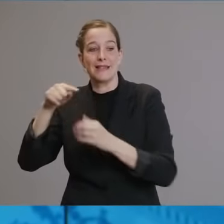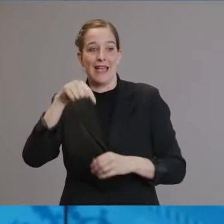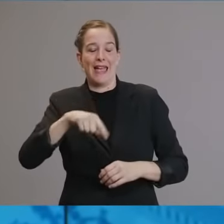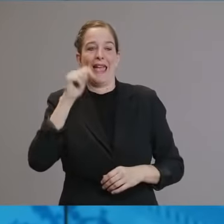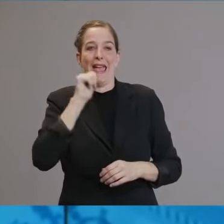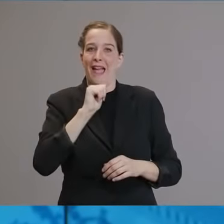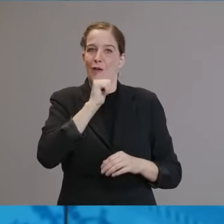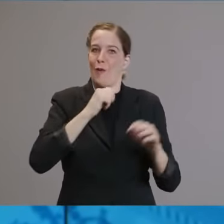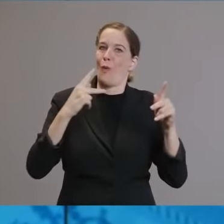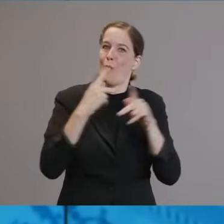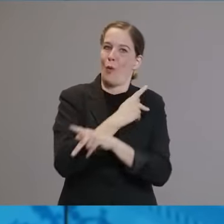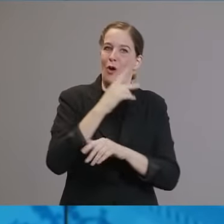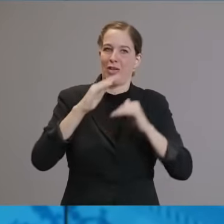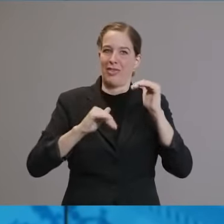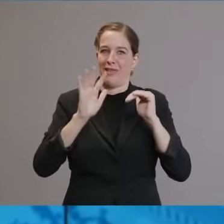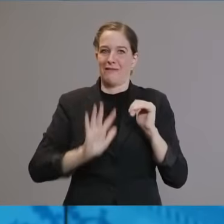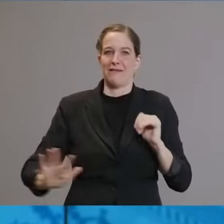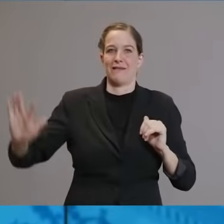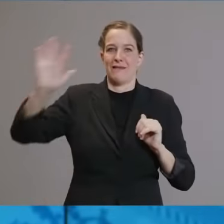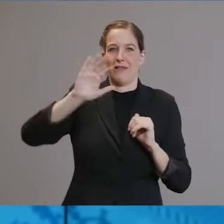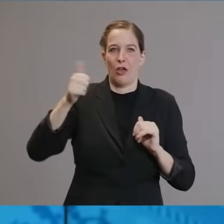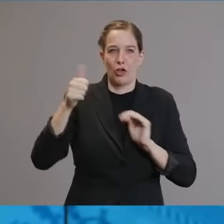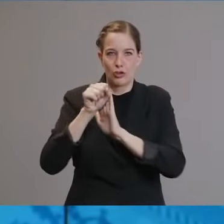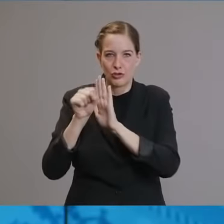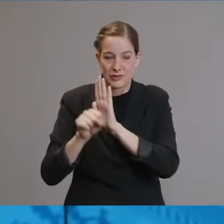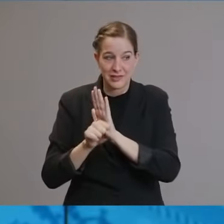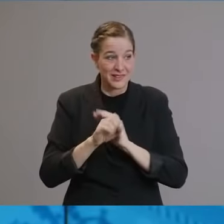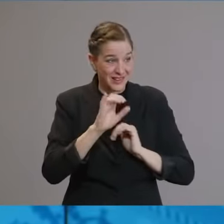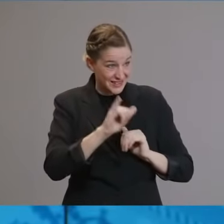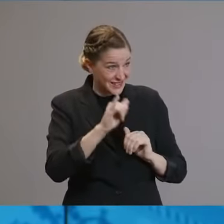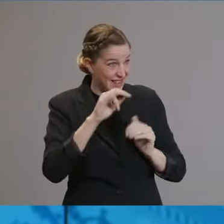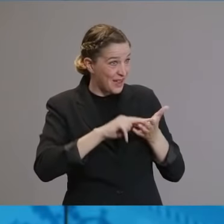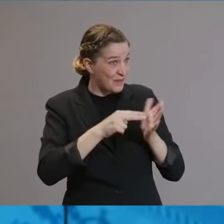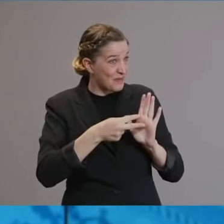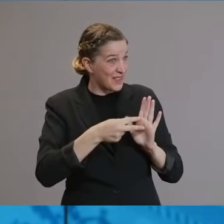NOT JUST INCREASED TESTING, BUT THE OUTBREAK IS GENERALLY GETTING WORSE HERE, DO YOU THINK?